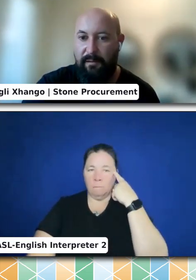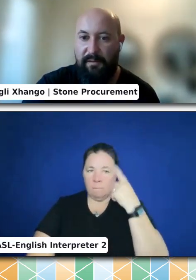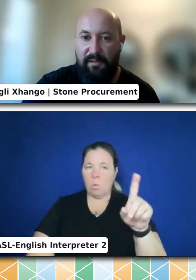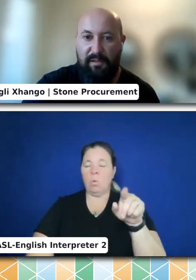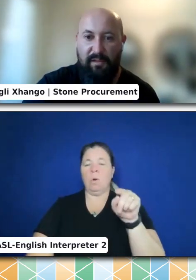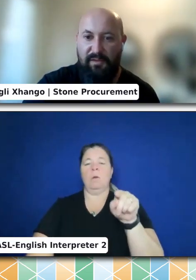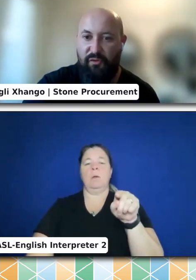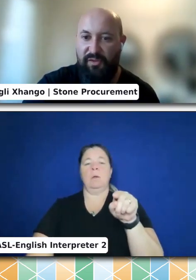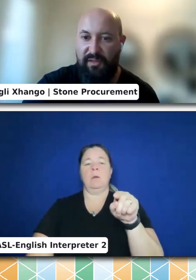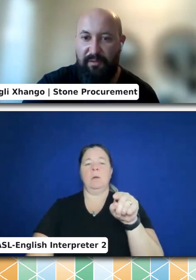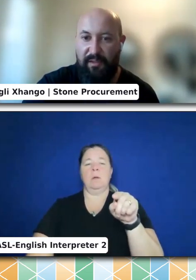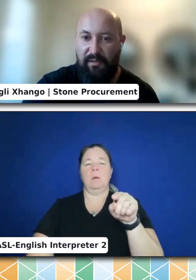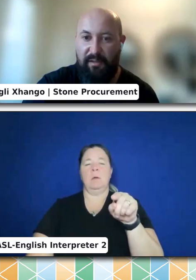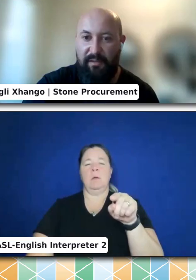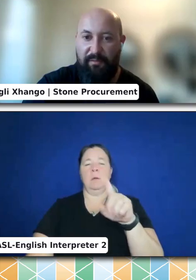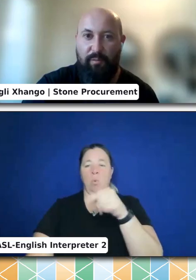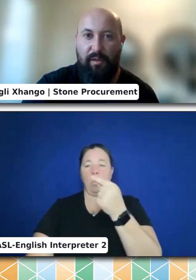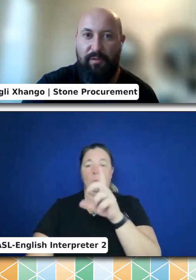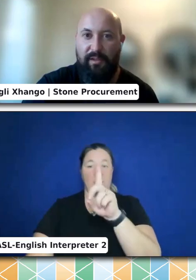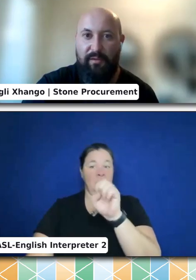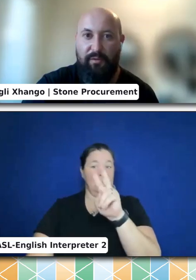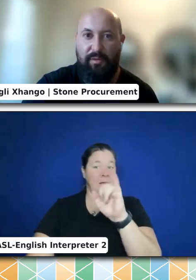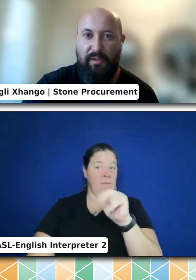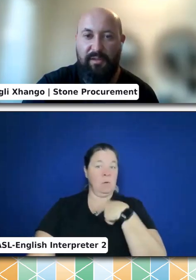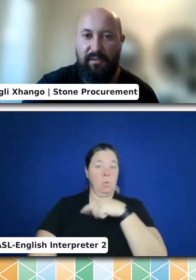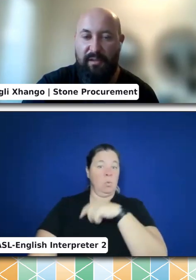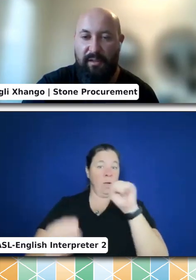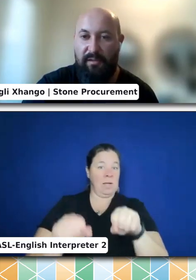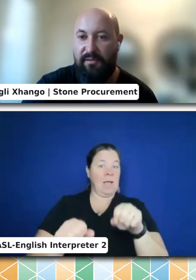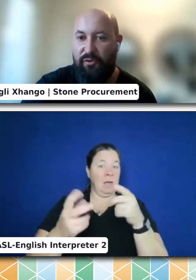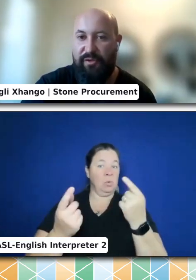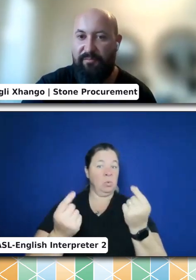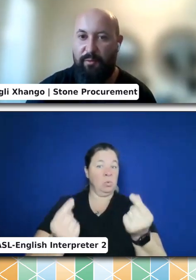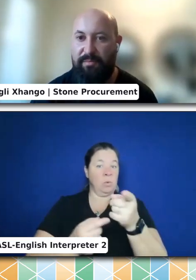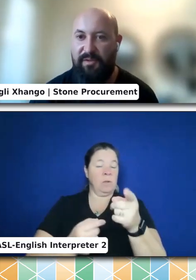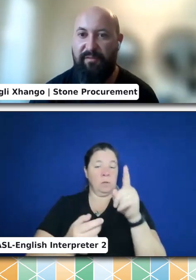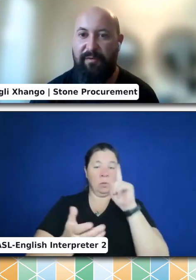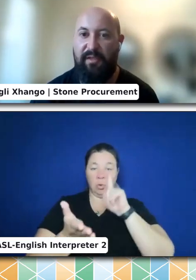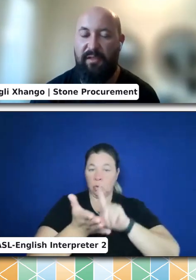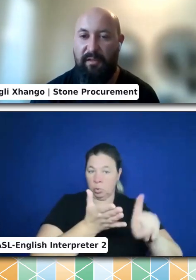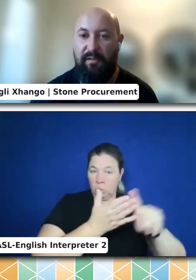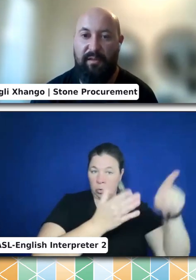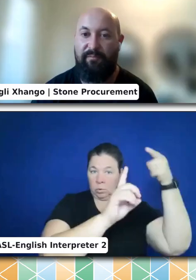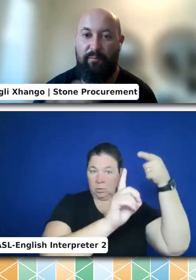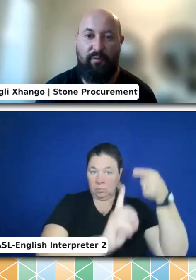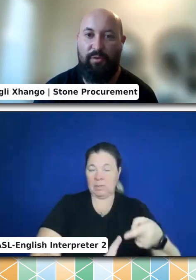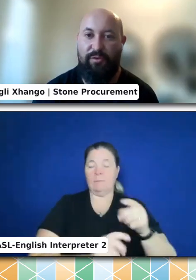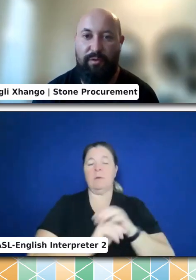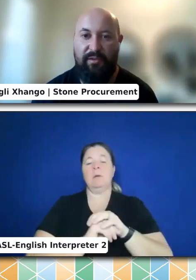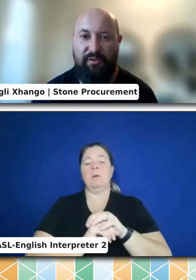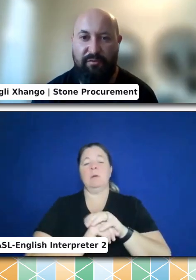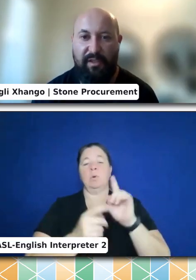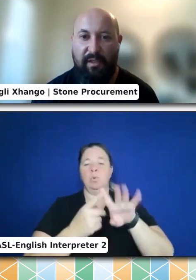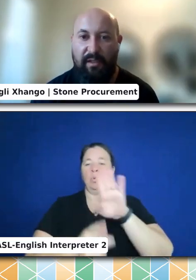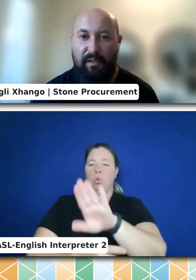Since it is just 7, if you want, we can do this, uh, searching for specific, like, towards your industry.